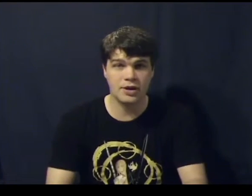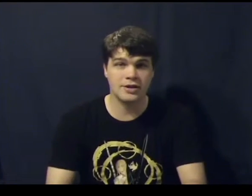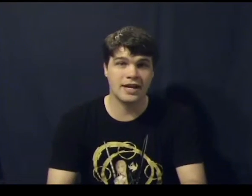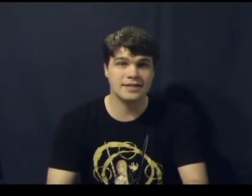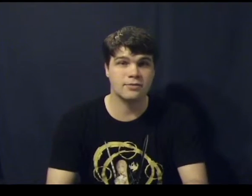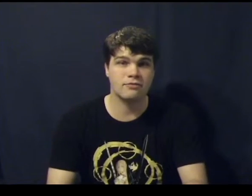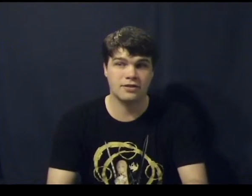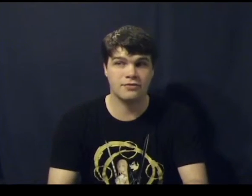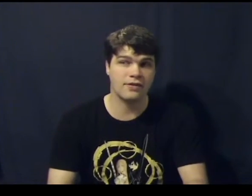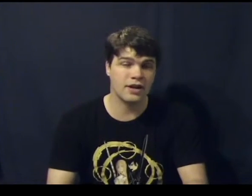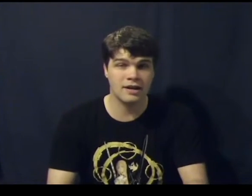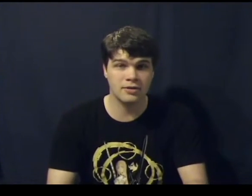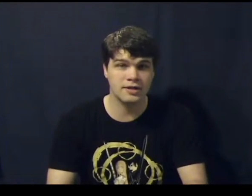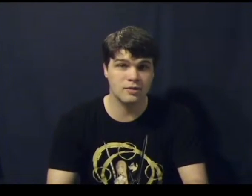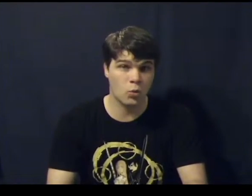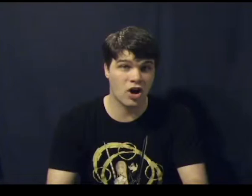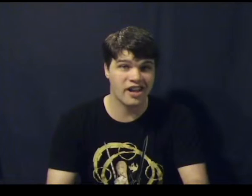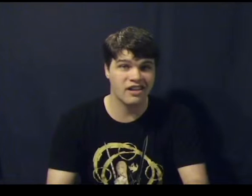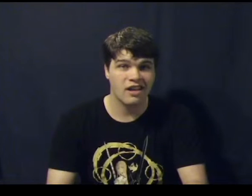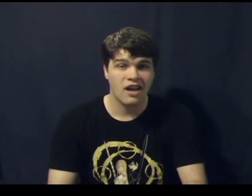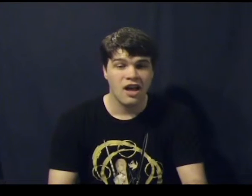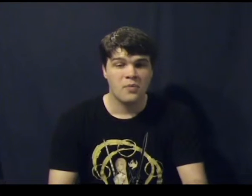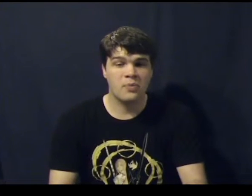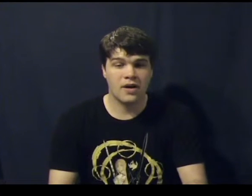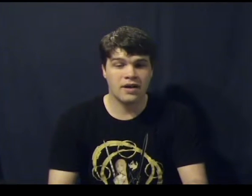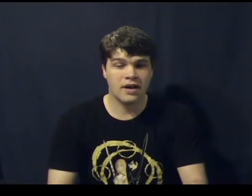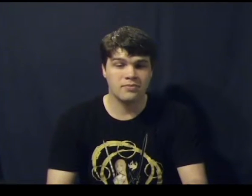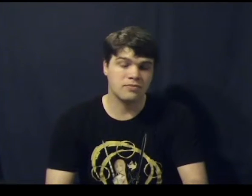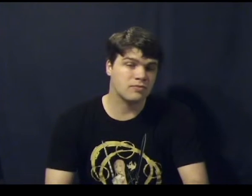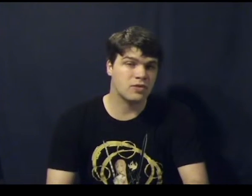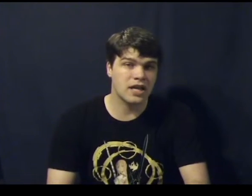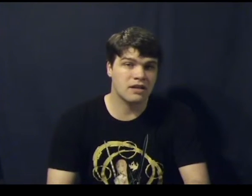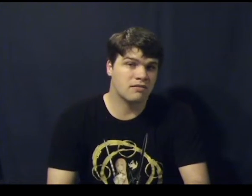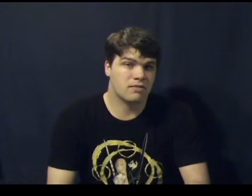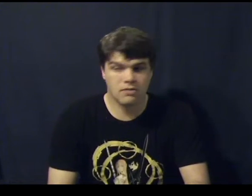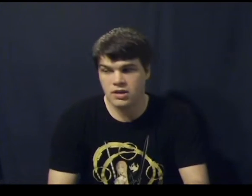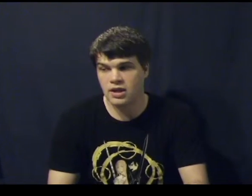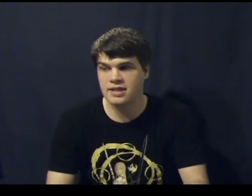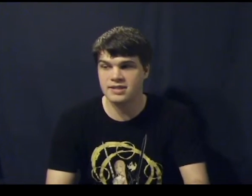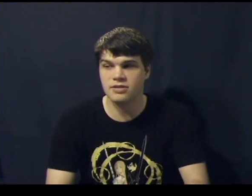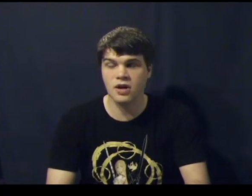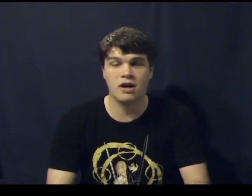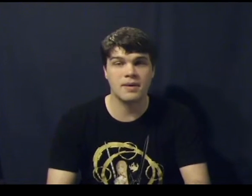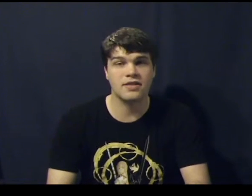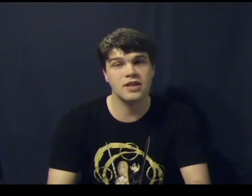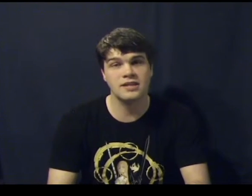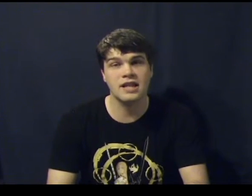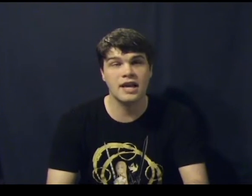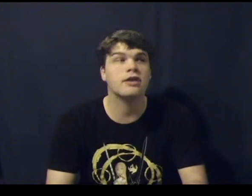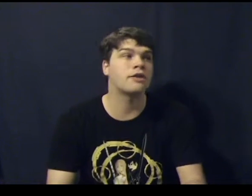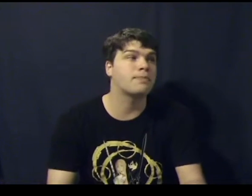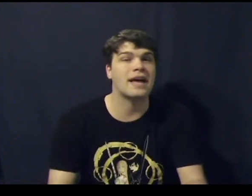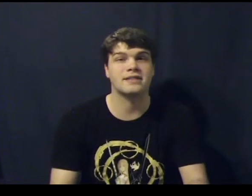to ask someone what their favorite animal is and why. But, um, we can still talk about things like your pets